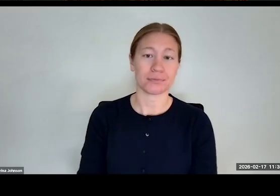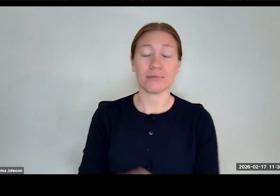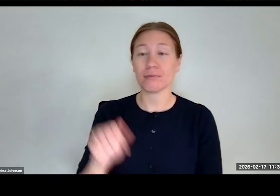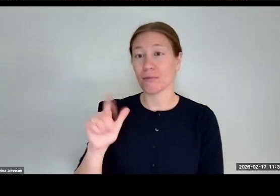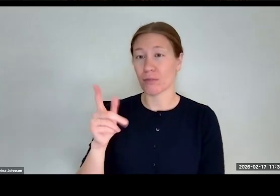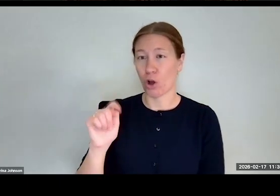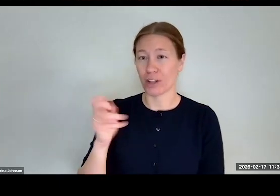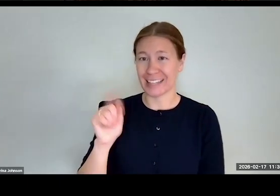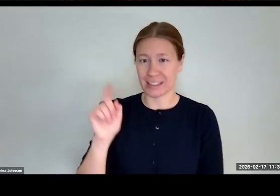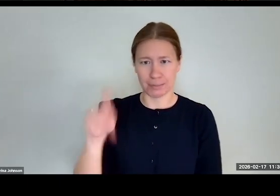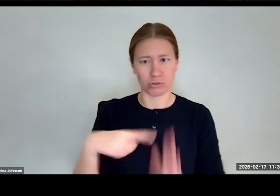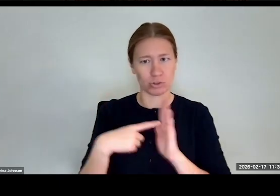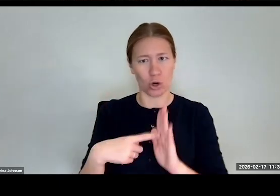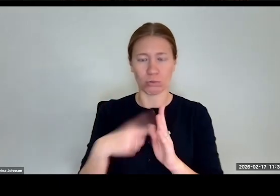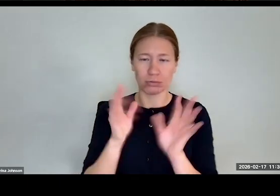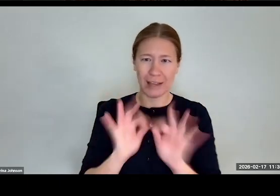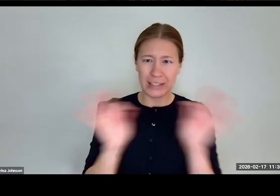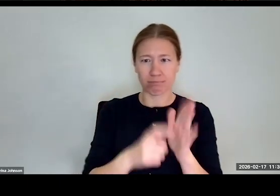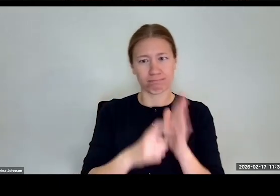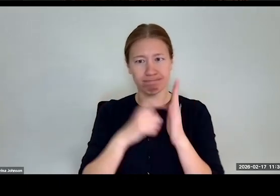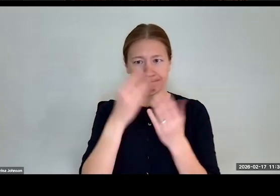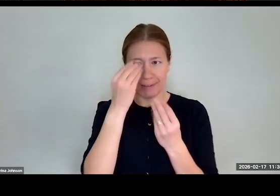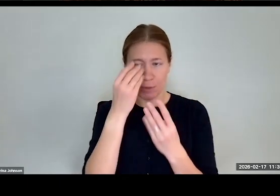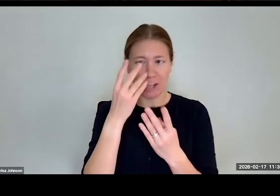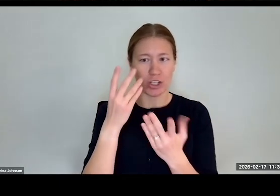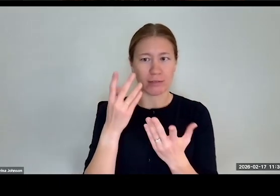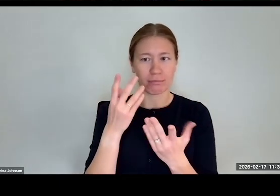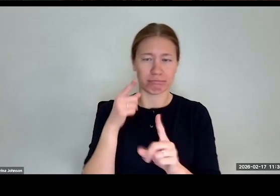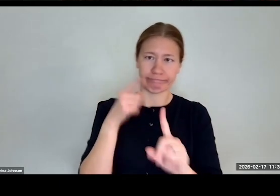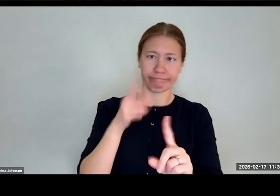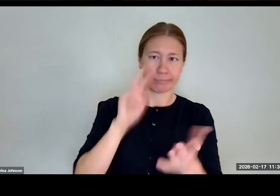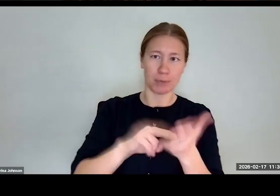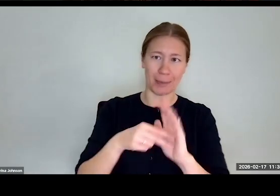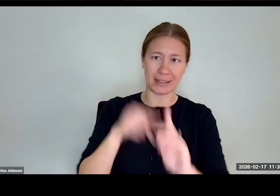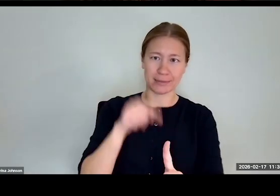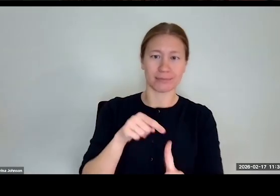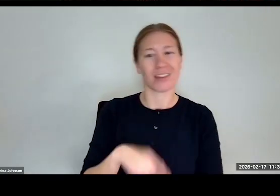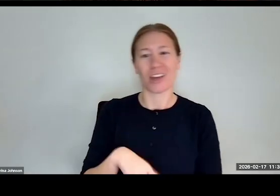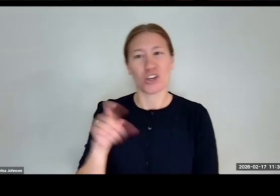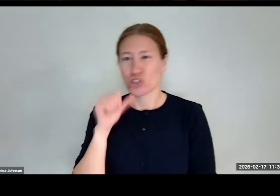and image purpose and it shouldn't repeat information that is in the accompanying body text with the image.